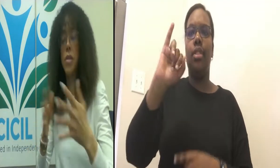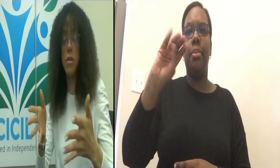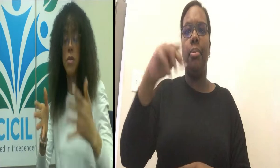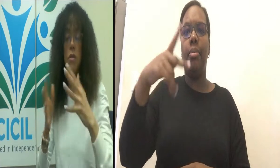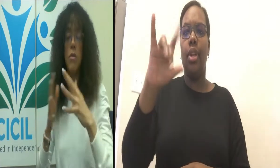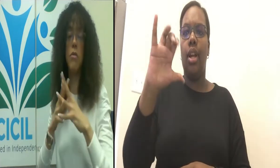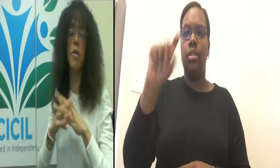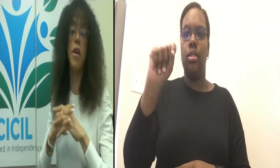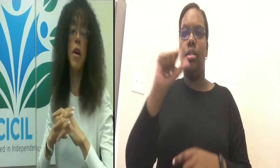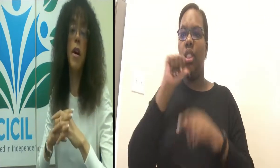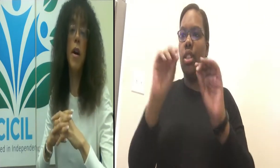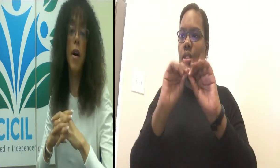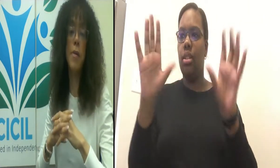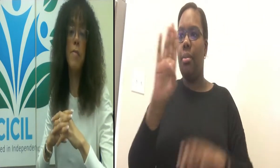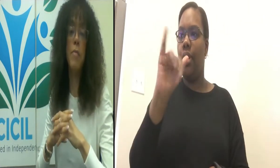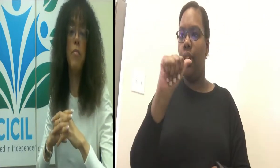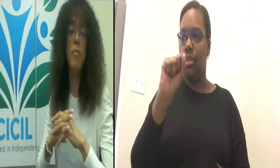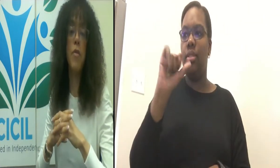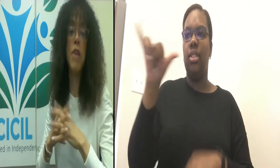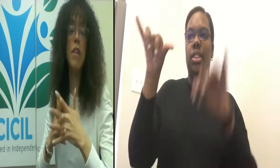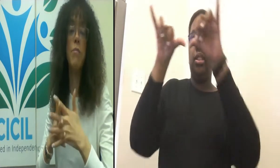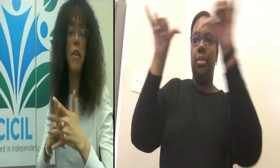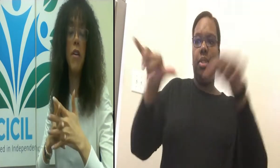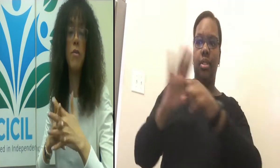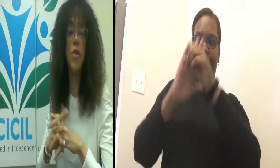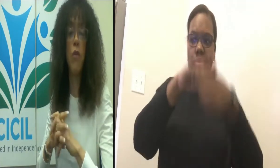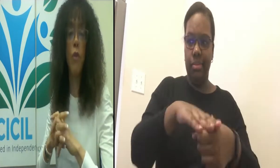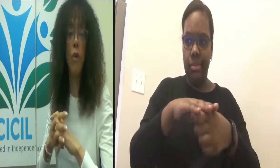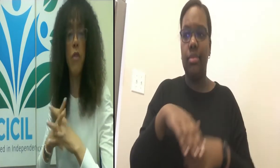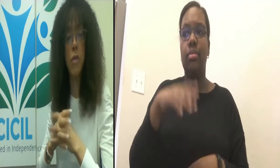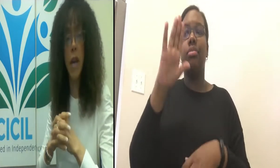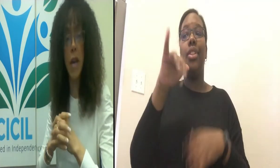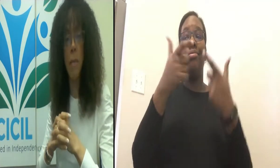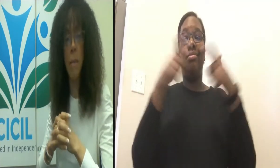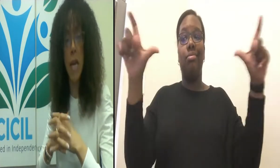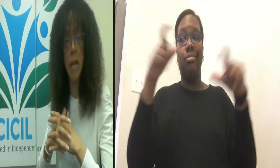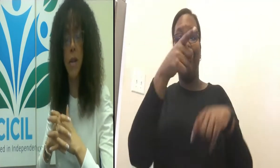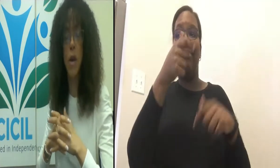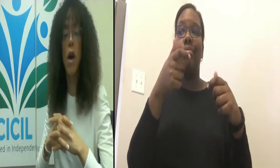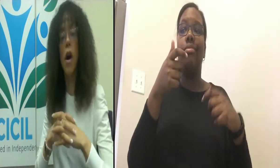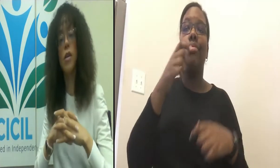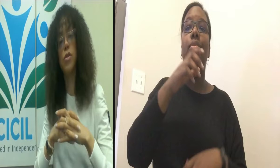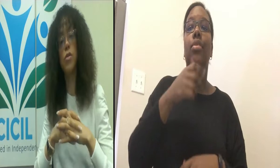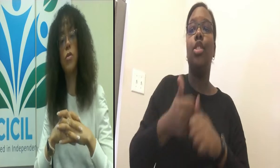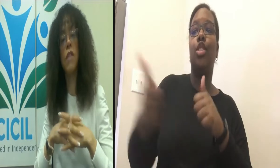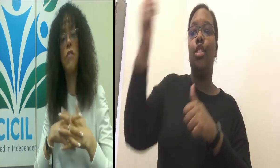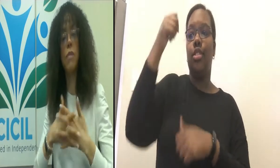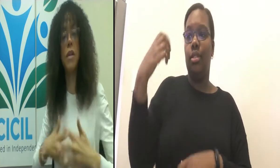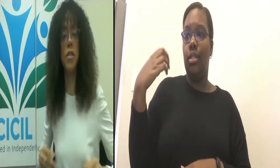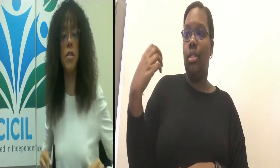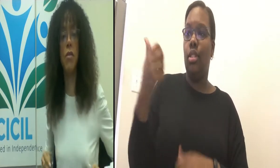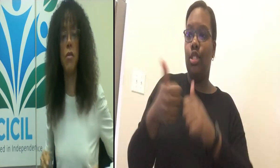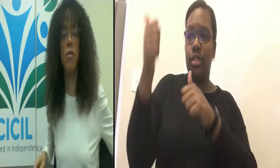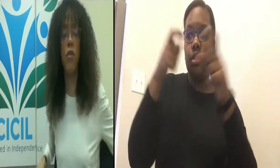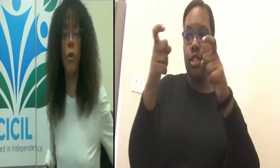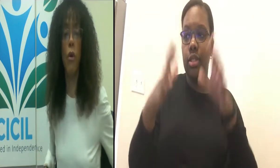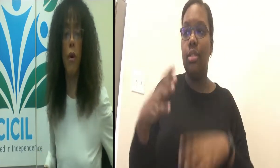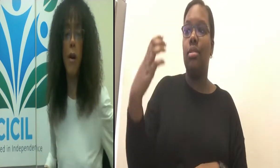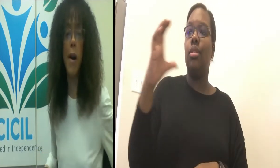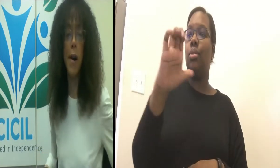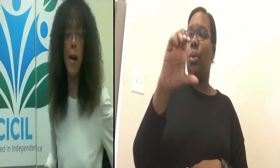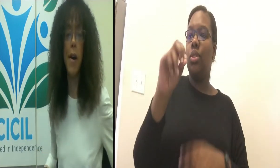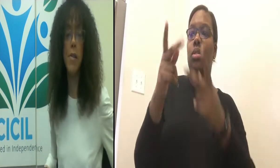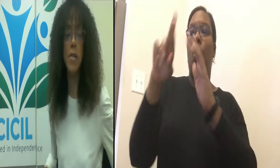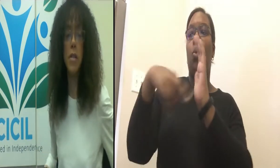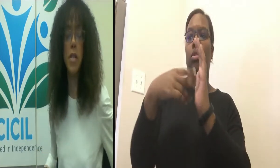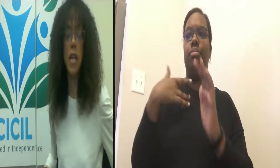them to be a CPA for instance, but has also created barriers for folks like me